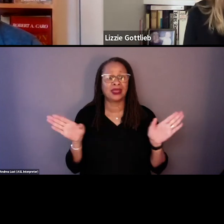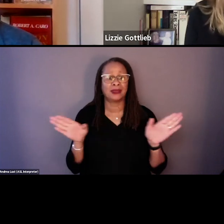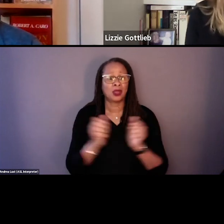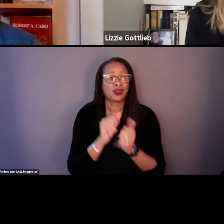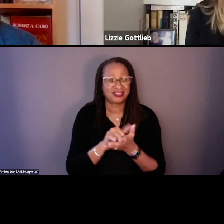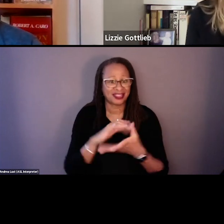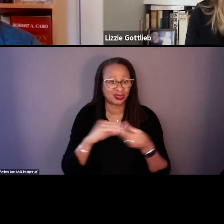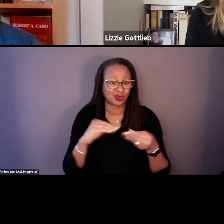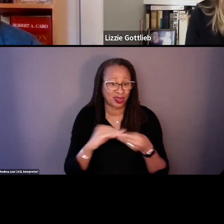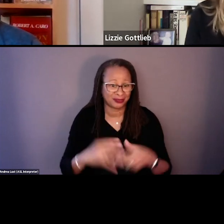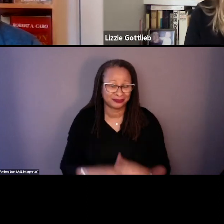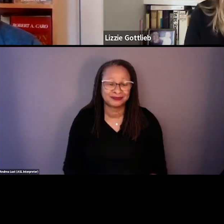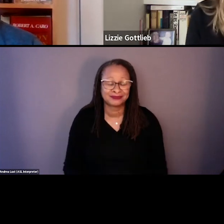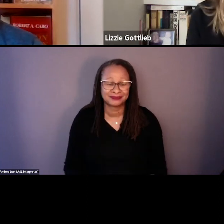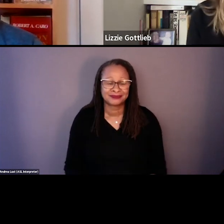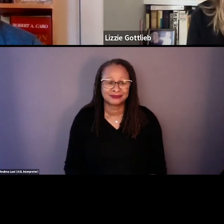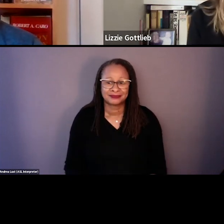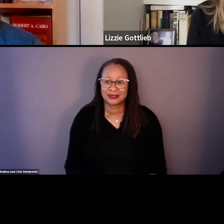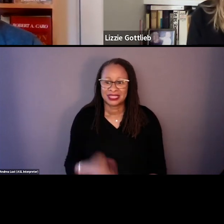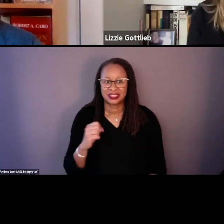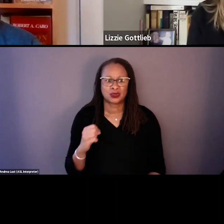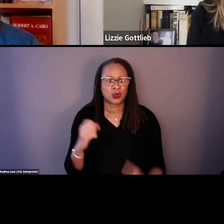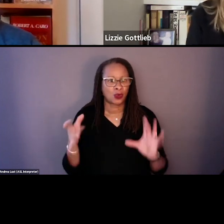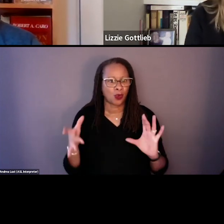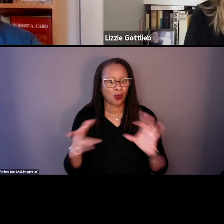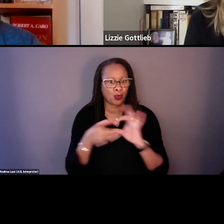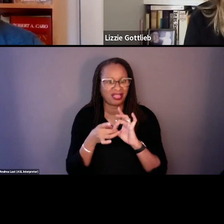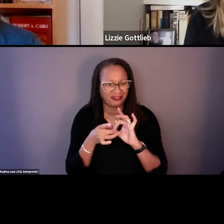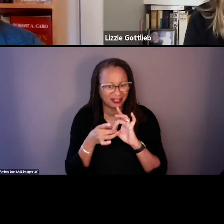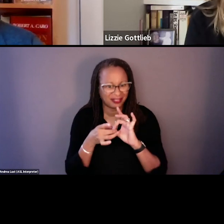and what it takes for him to get to the truth of that,